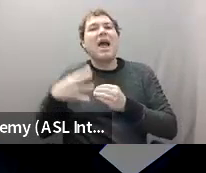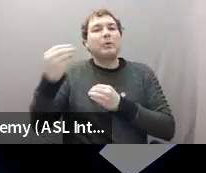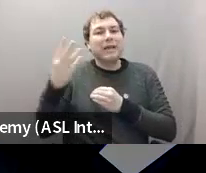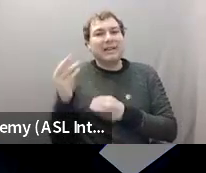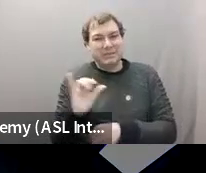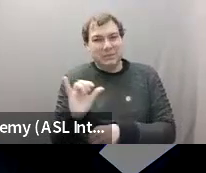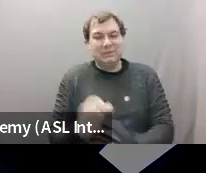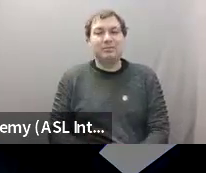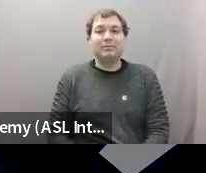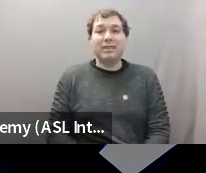Cassidy Thorne: and that's all from me.